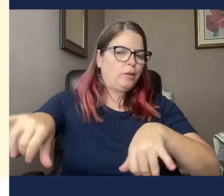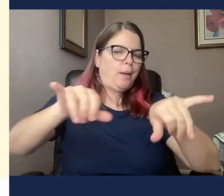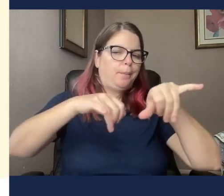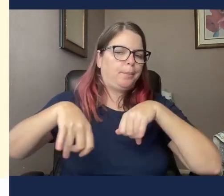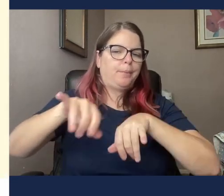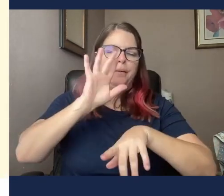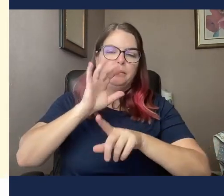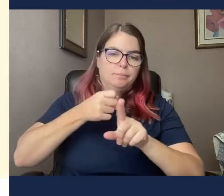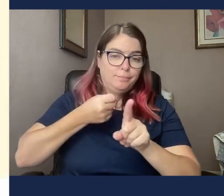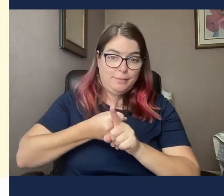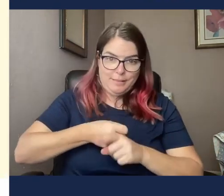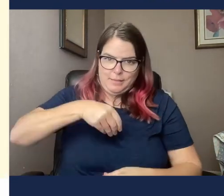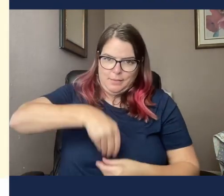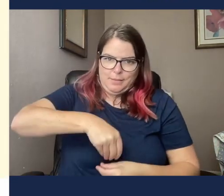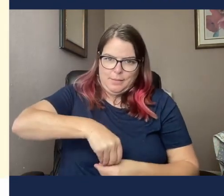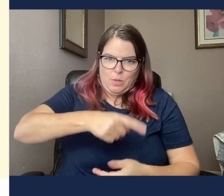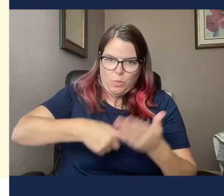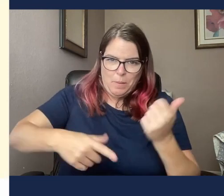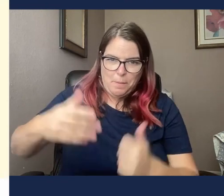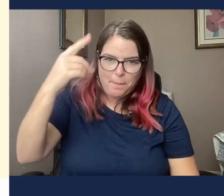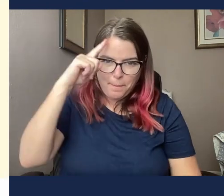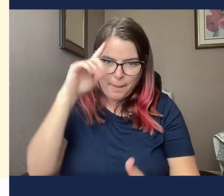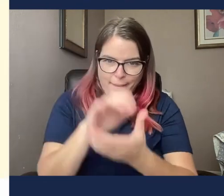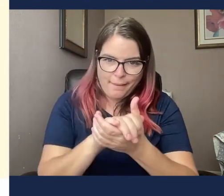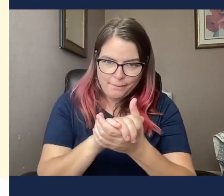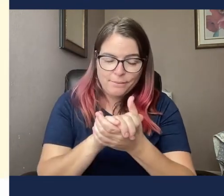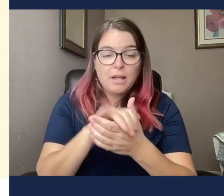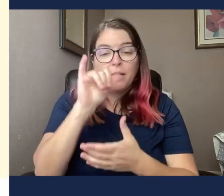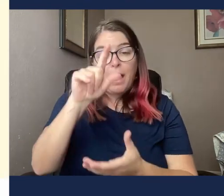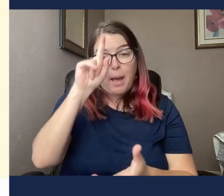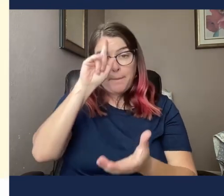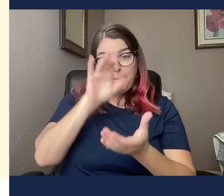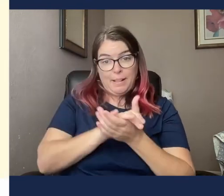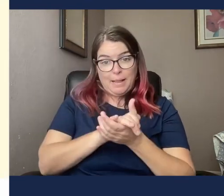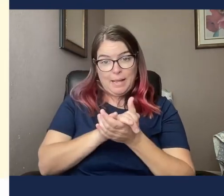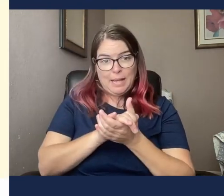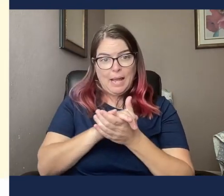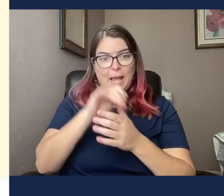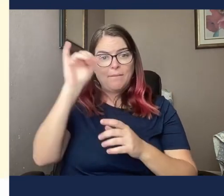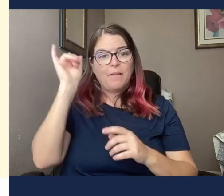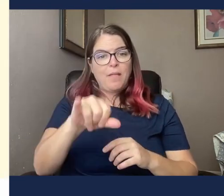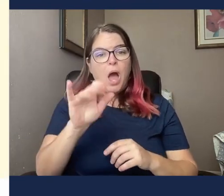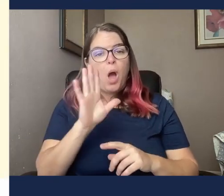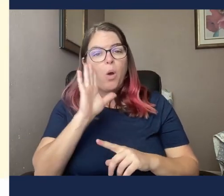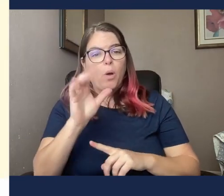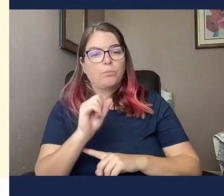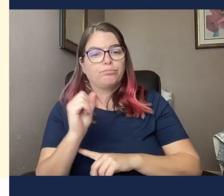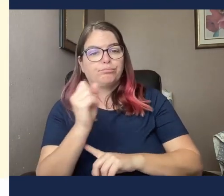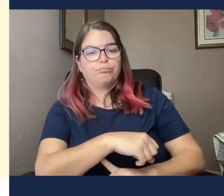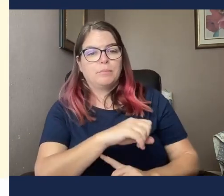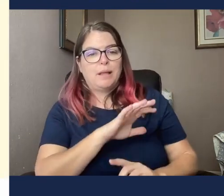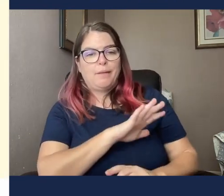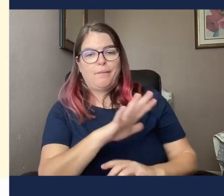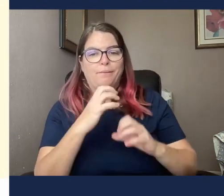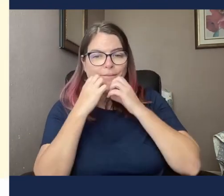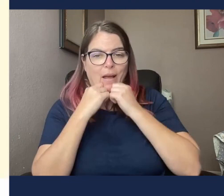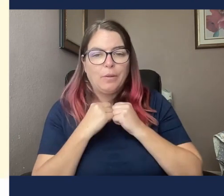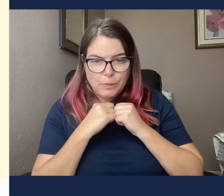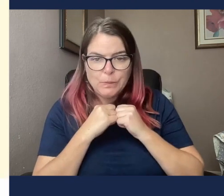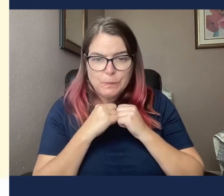textbooks and teaching resources often portray Muslims in negative terms and through the lens of extremism. While ignoring the rich history of